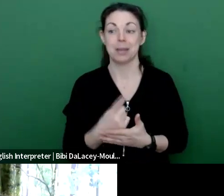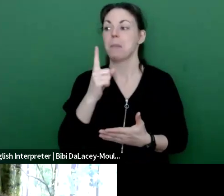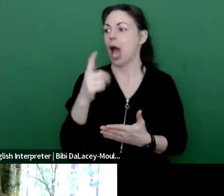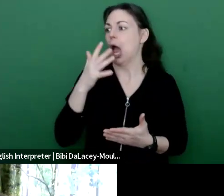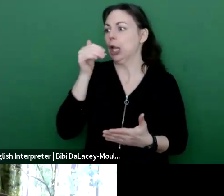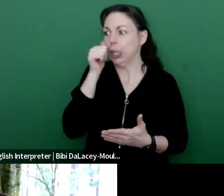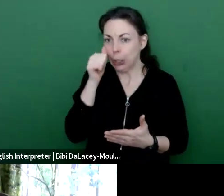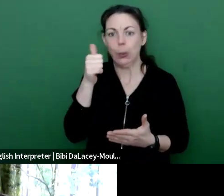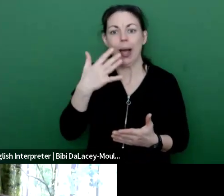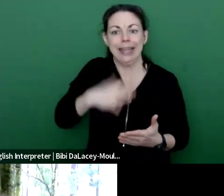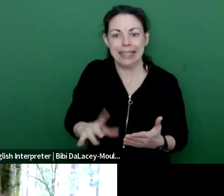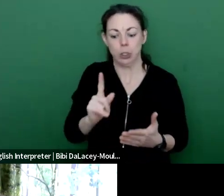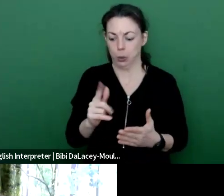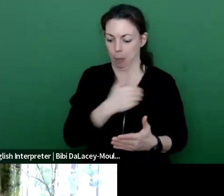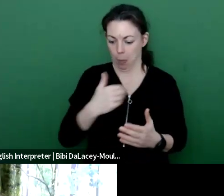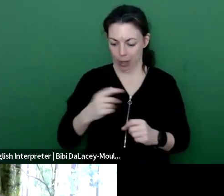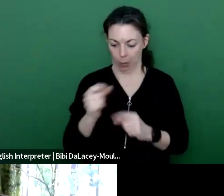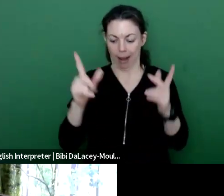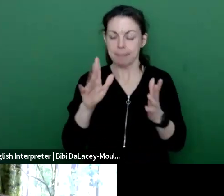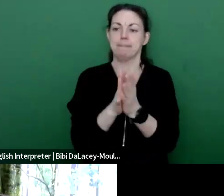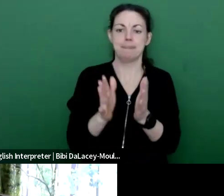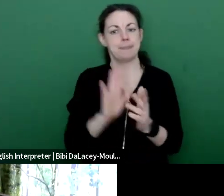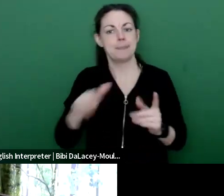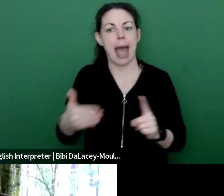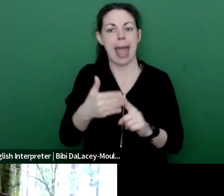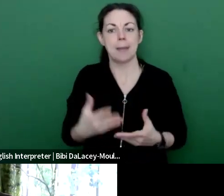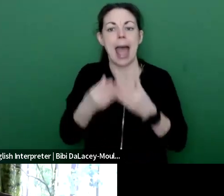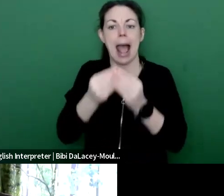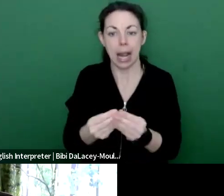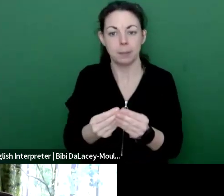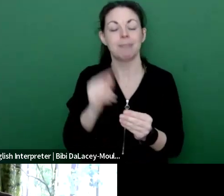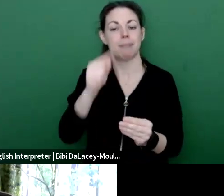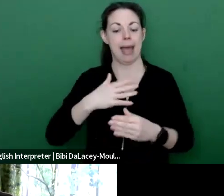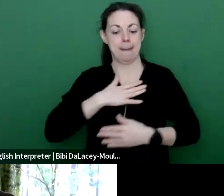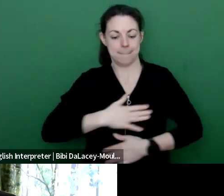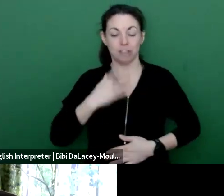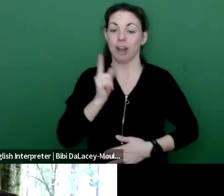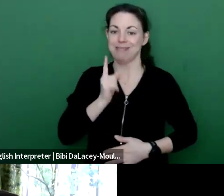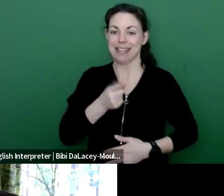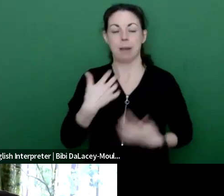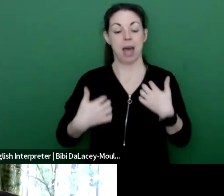And that really was my passion and my drive, and your passion and drive is one of the most important things